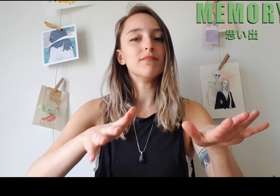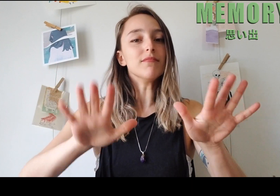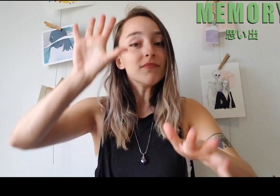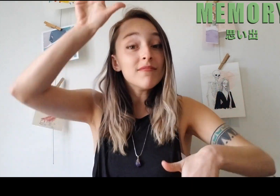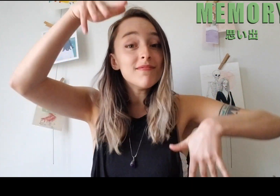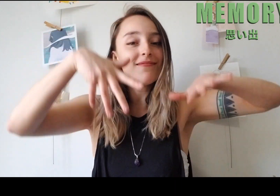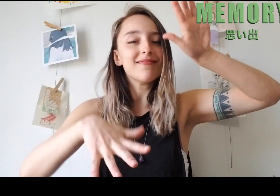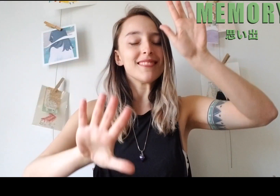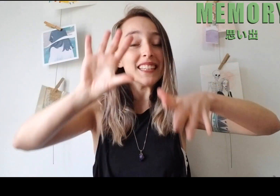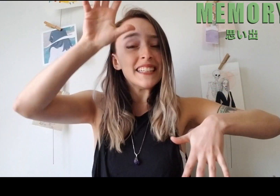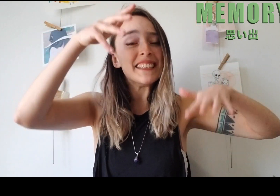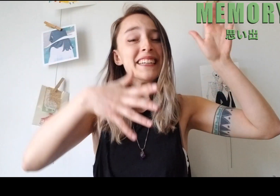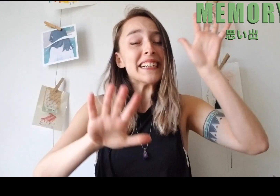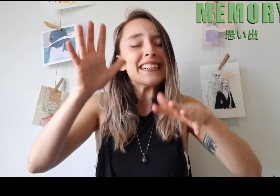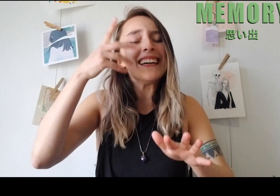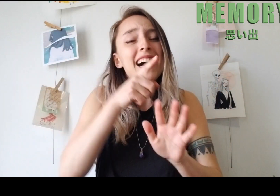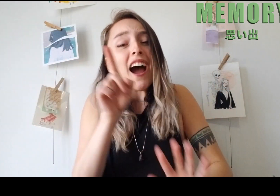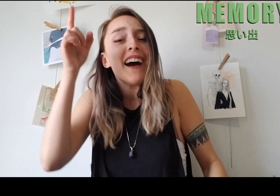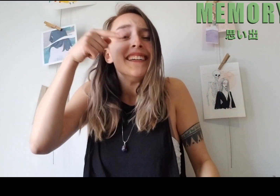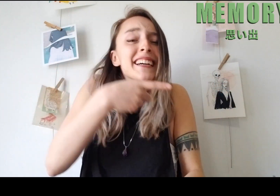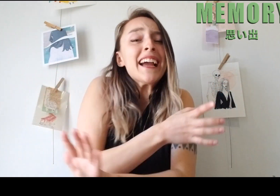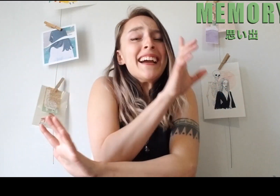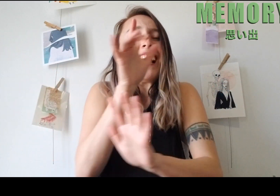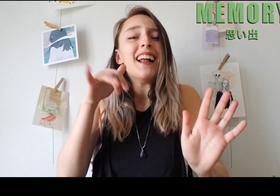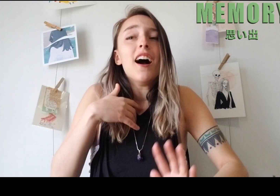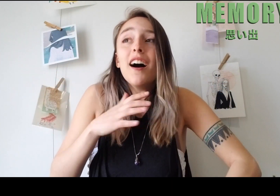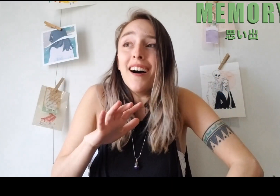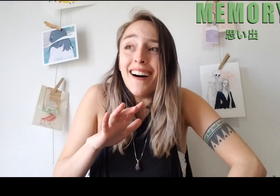It was so hilly with many ups and downs!